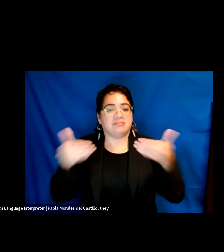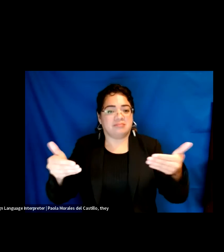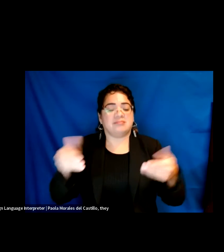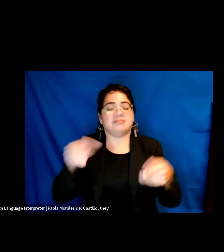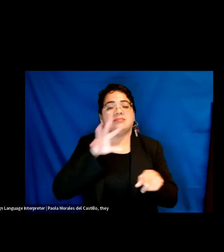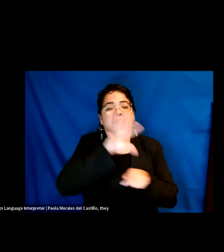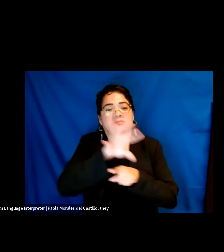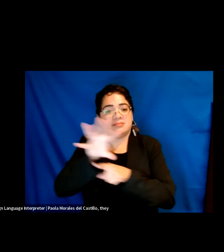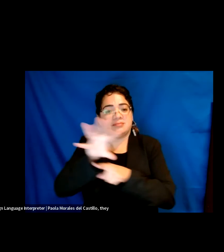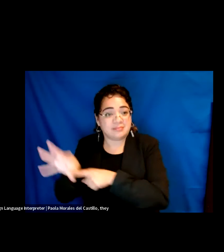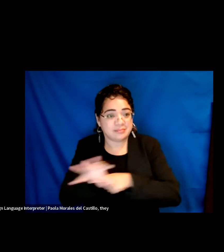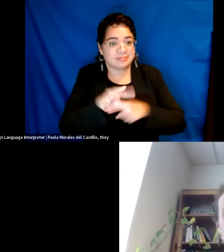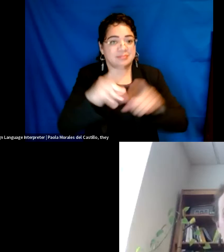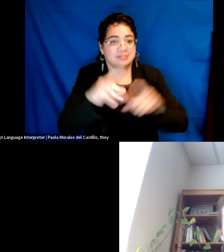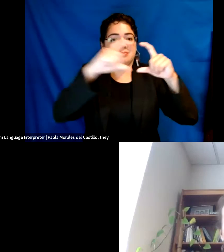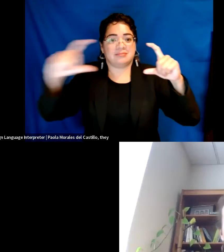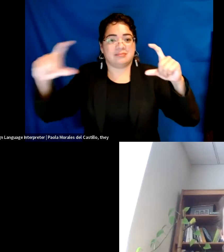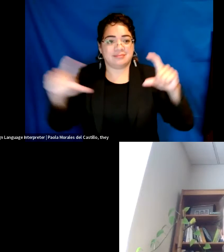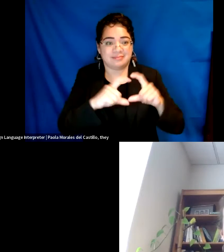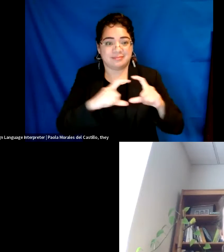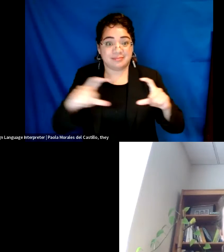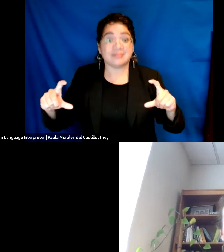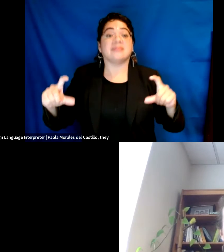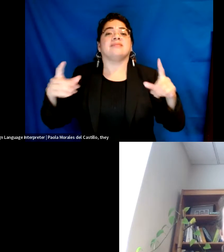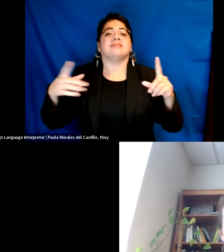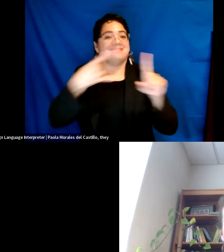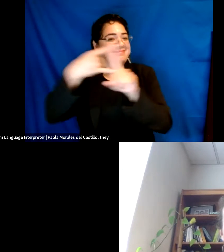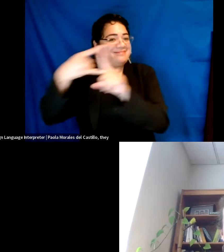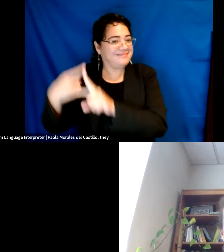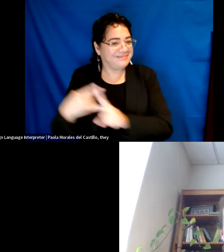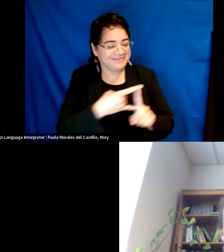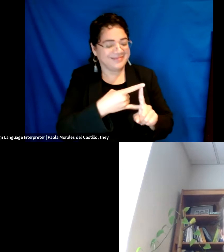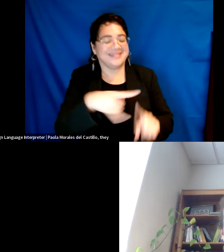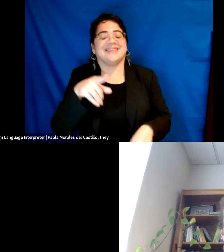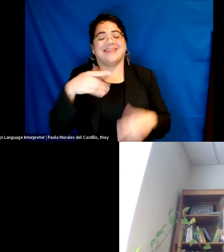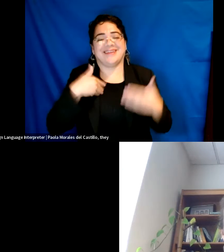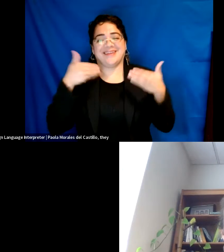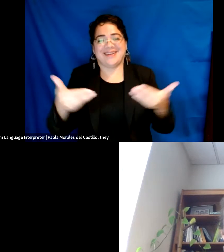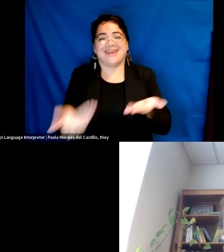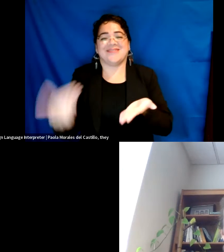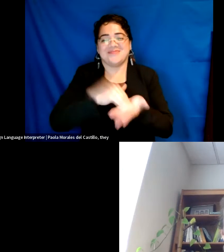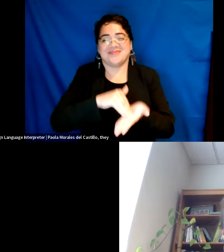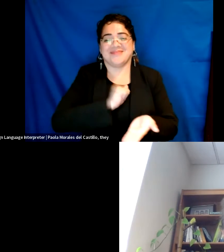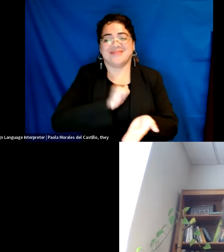Annabelle Lolinco (she/her): And so i'll go ahead and repeat myself. And as Jasmine